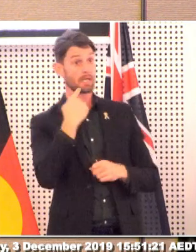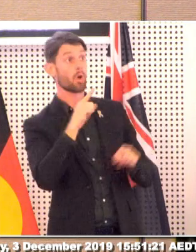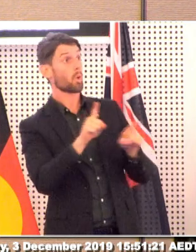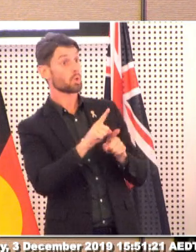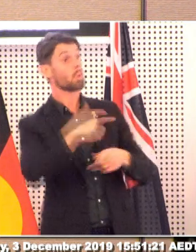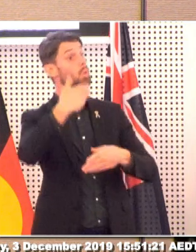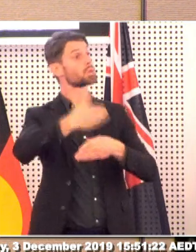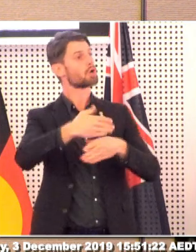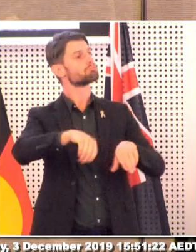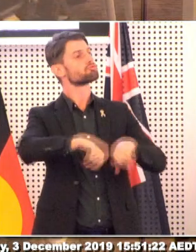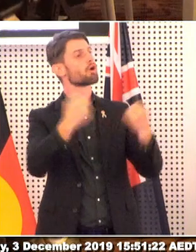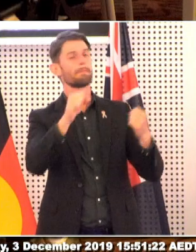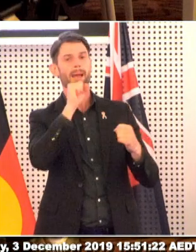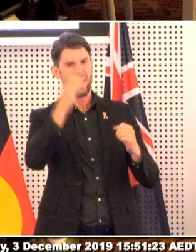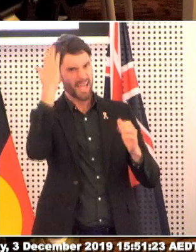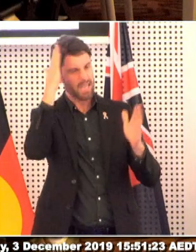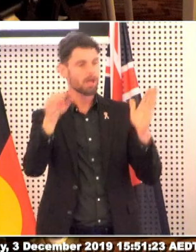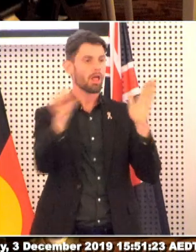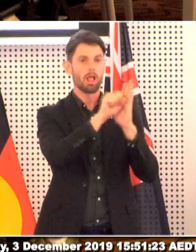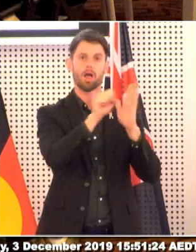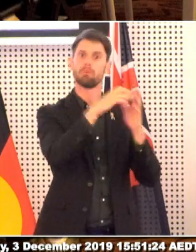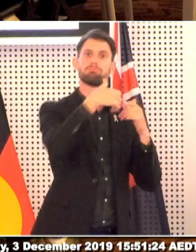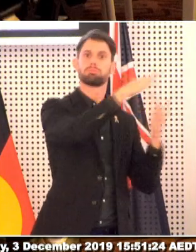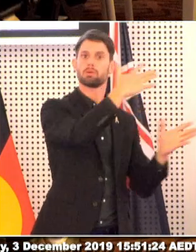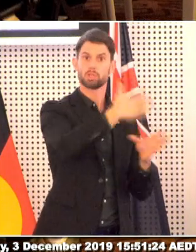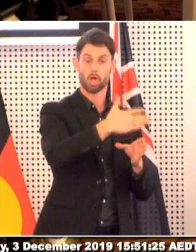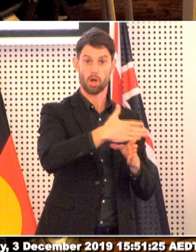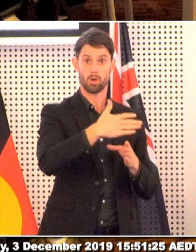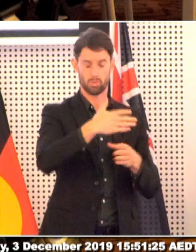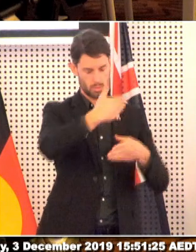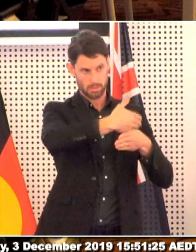And when you’re undertaking the visit, do you engage with the staff